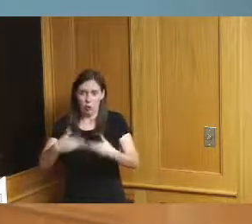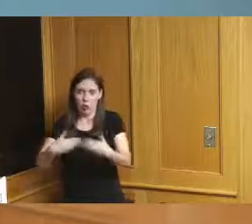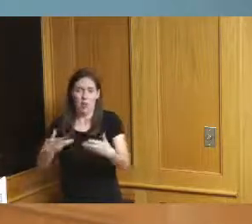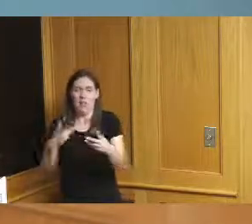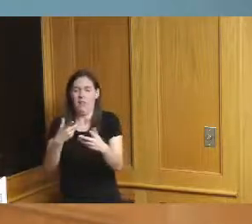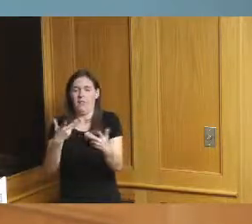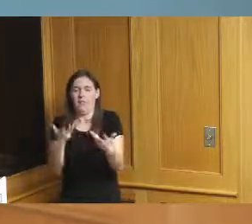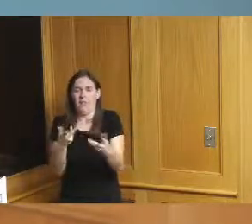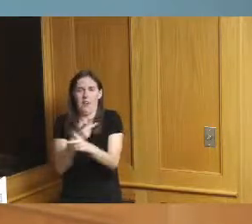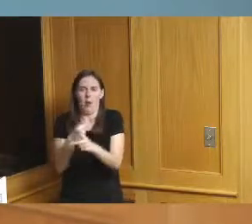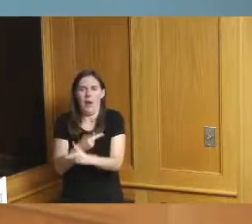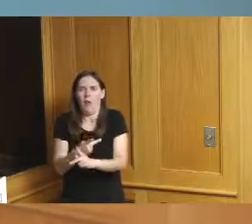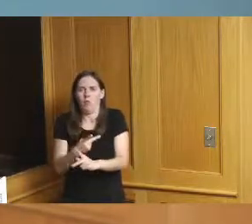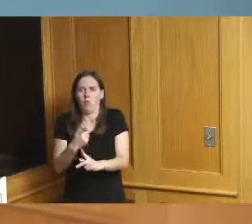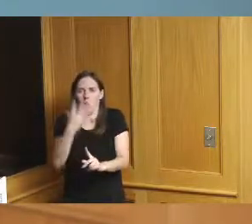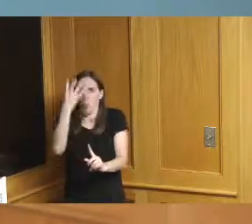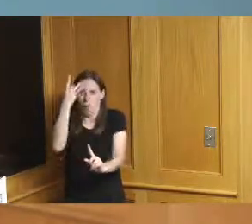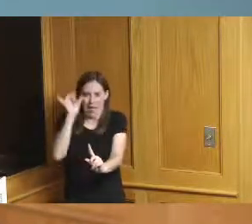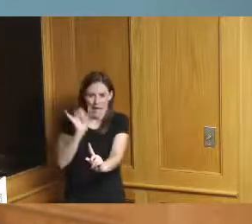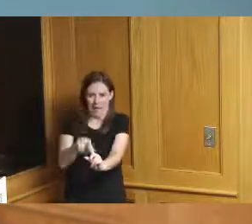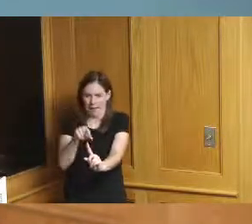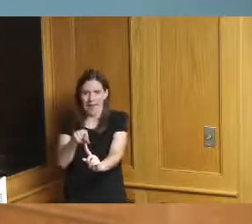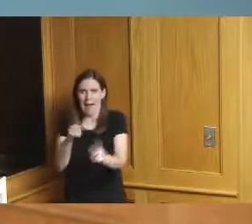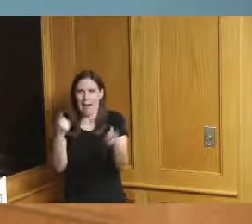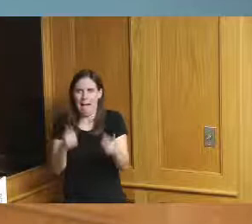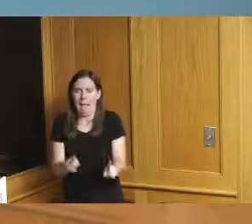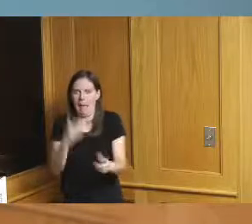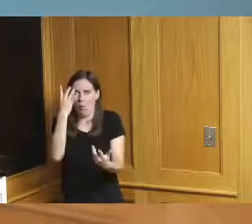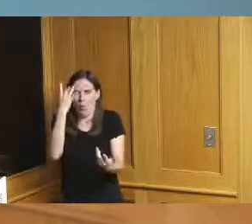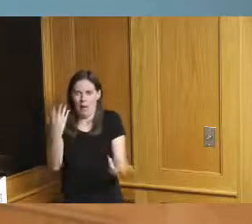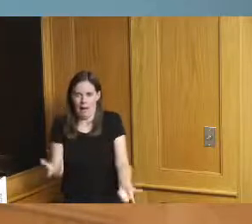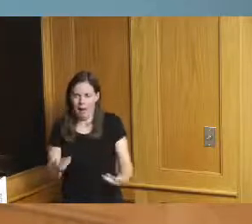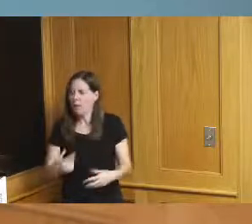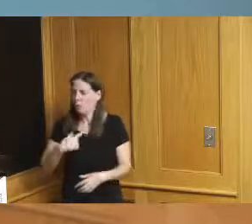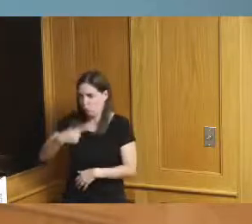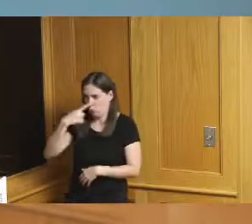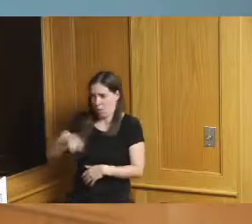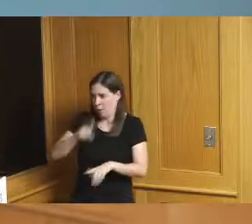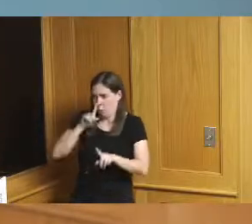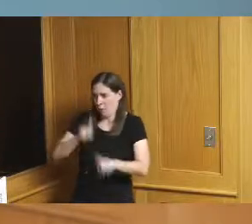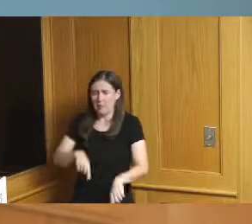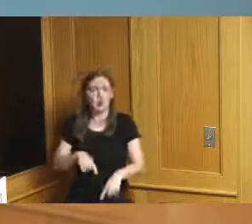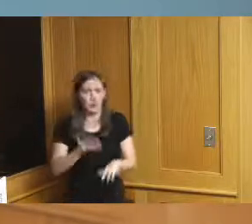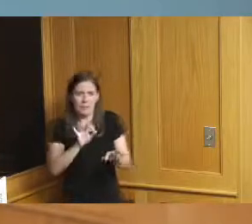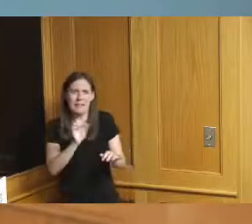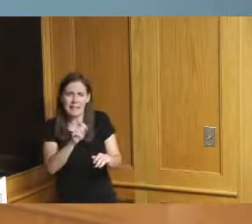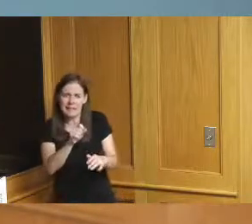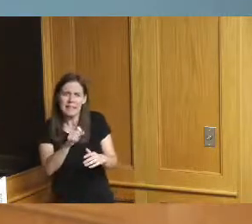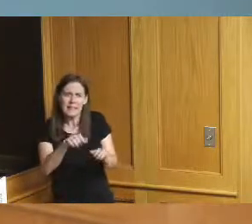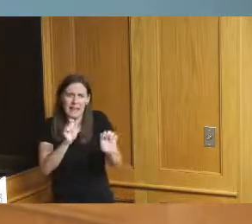this happen I'm happy to answer it yeah so let's get to the questions if we could that you just